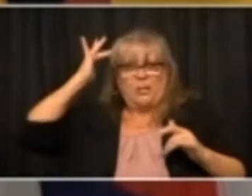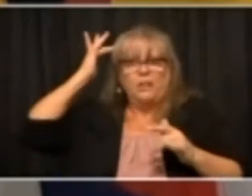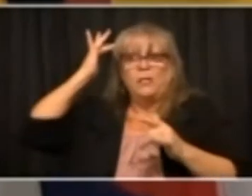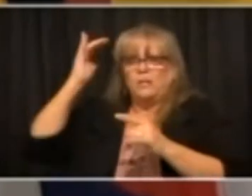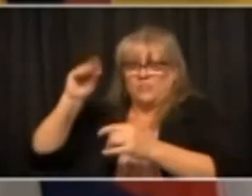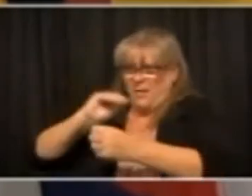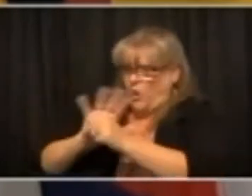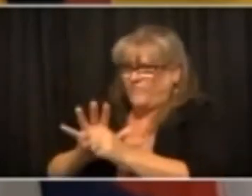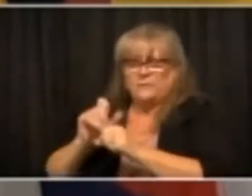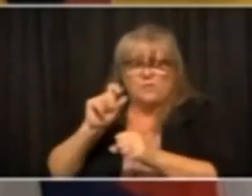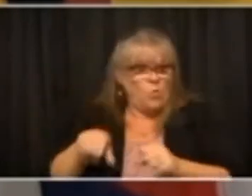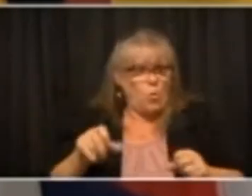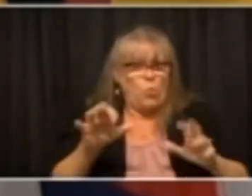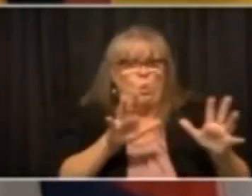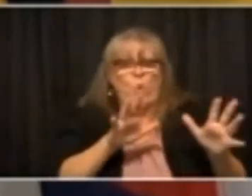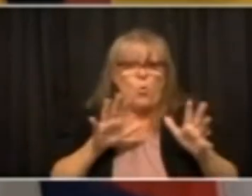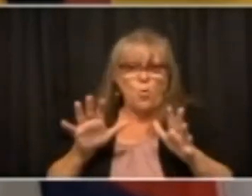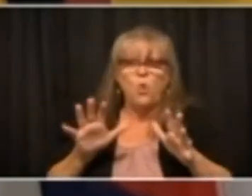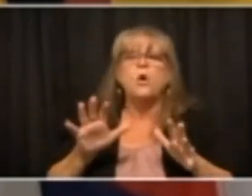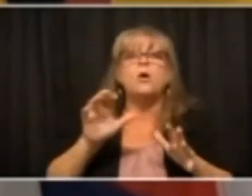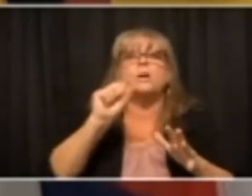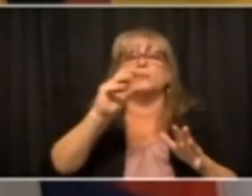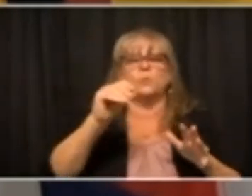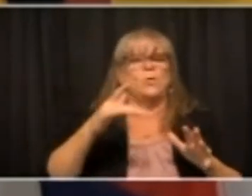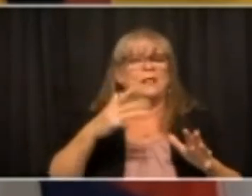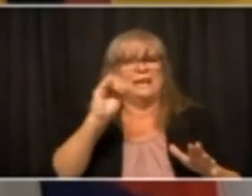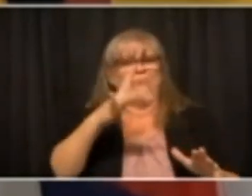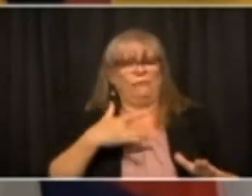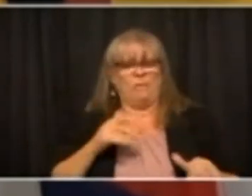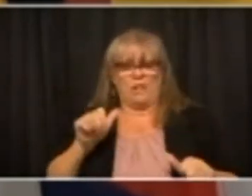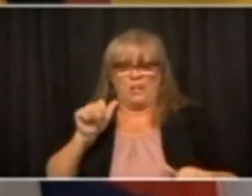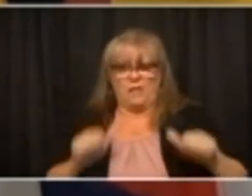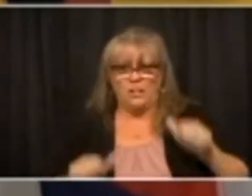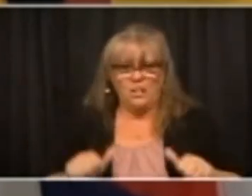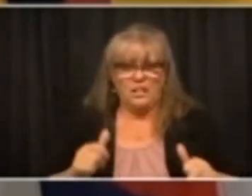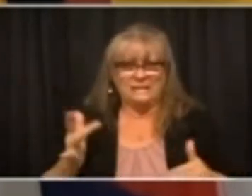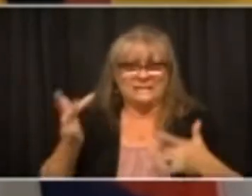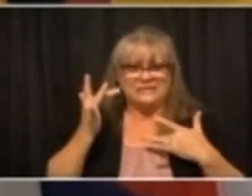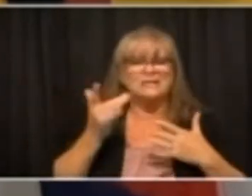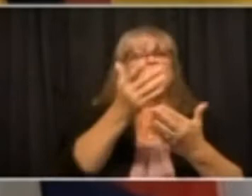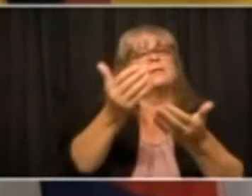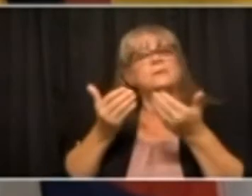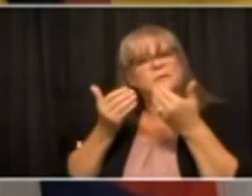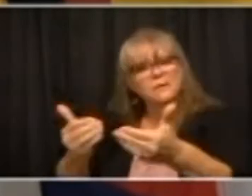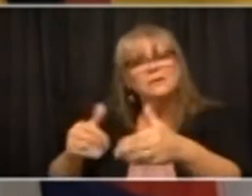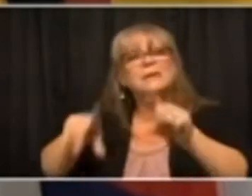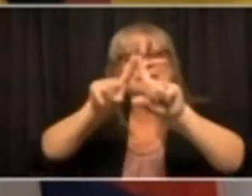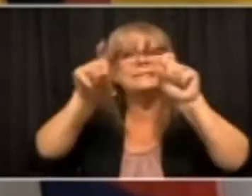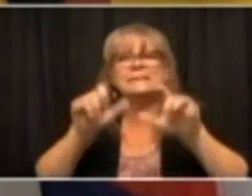poor air or it may be coveted or it may be the flu but it's important for yourself and your